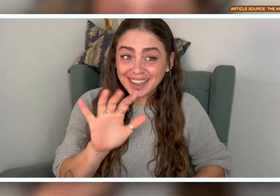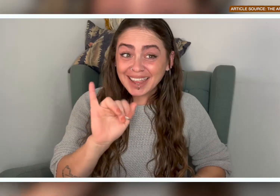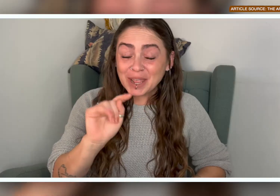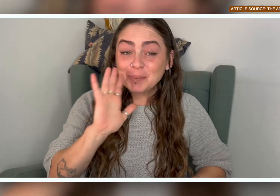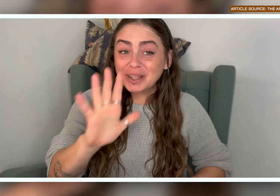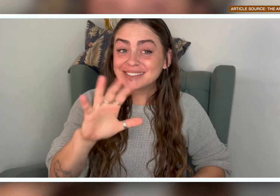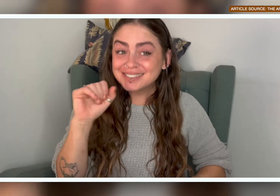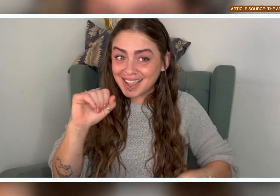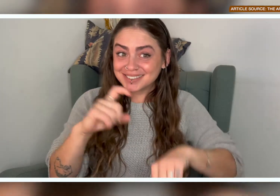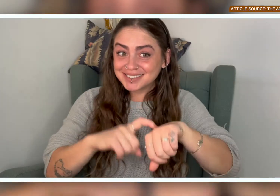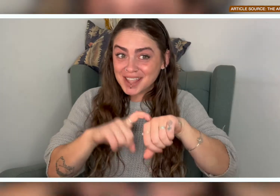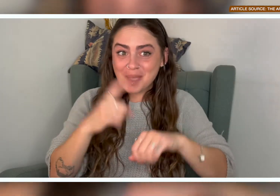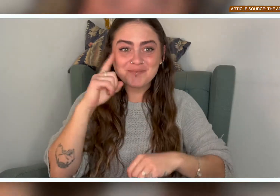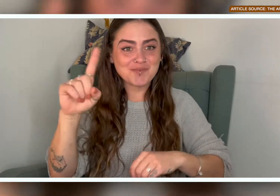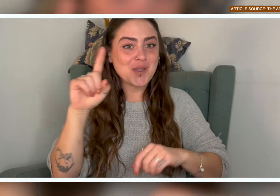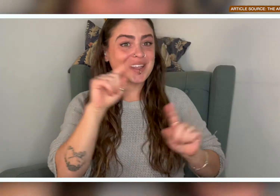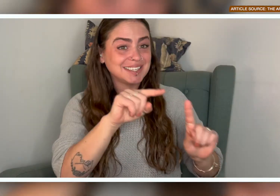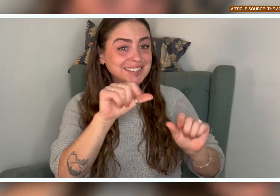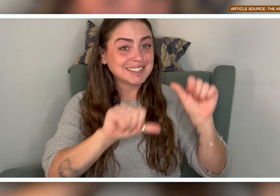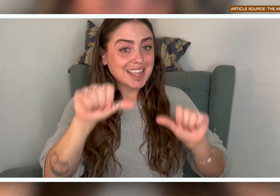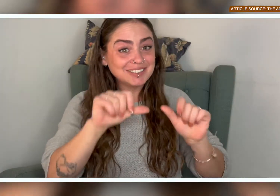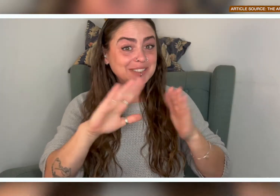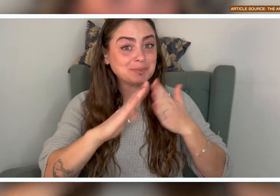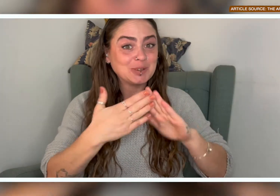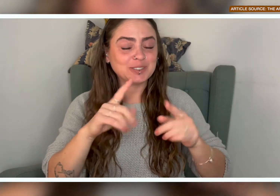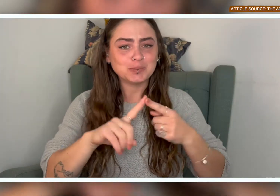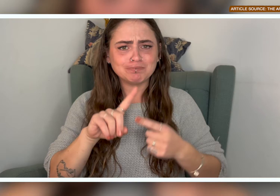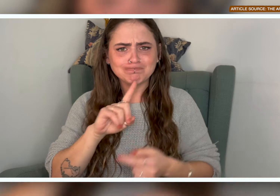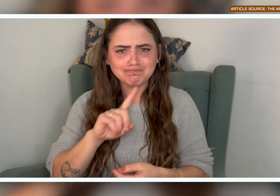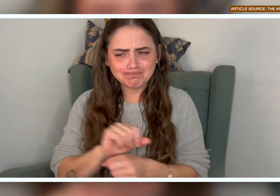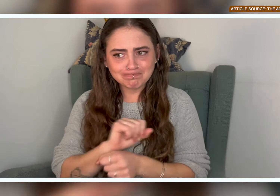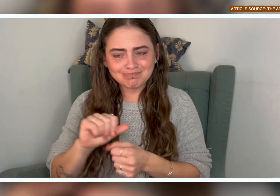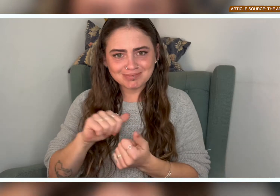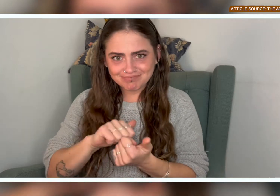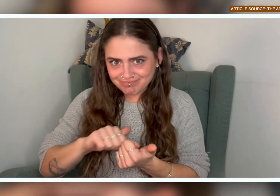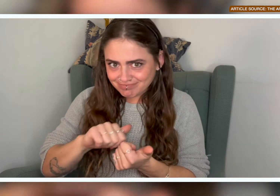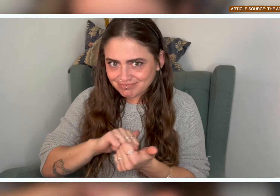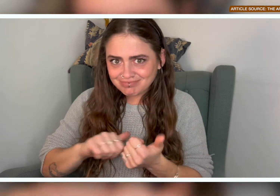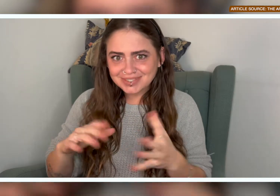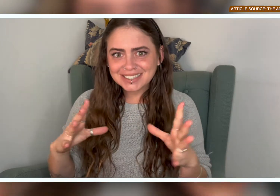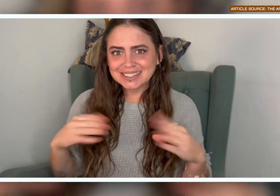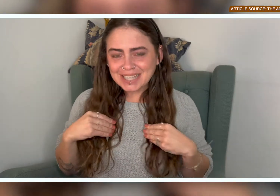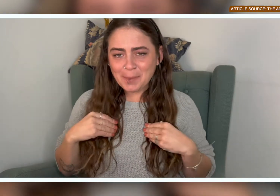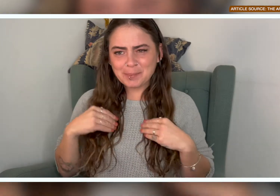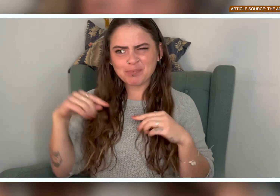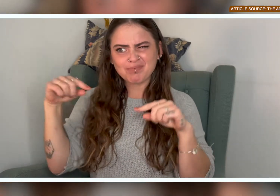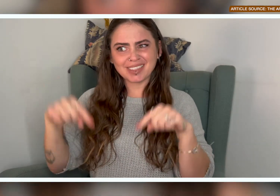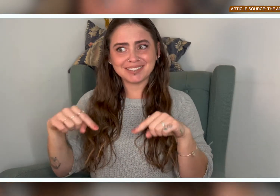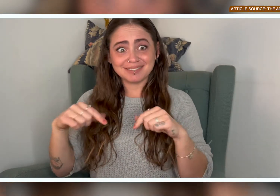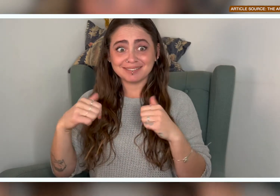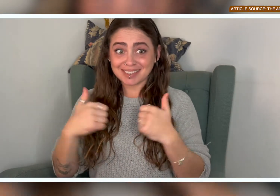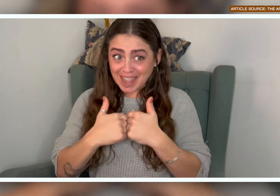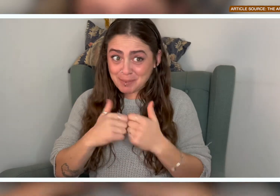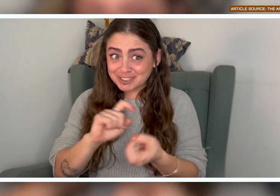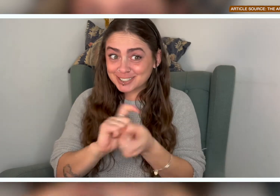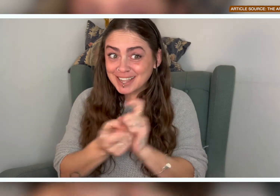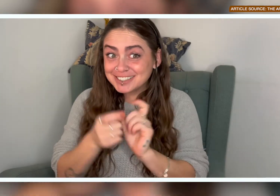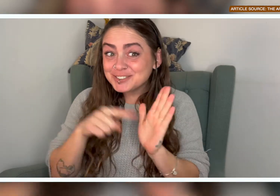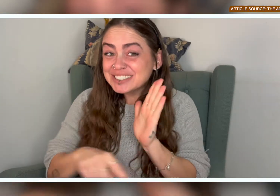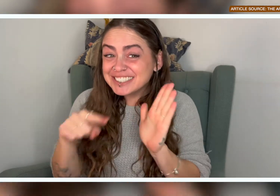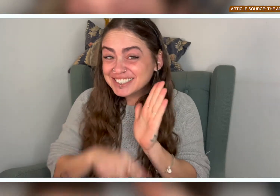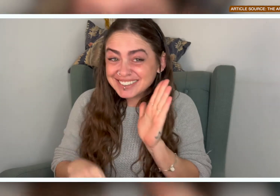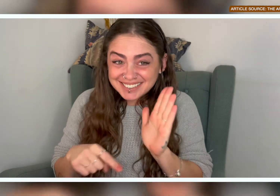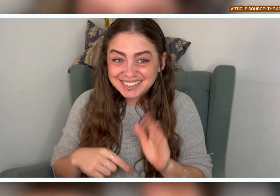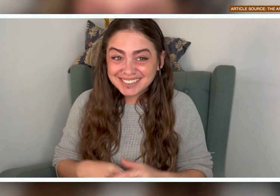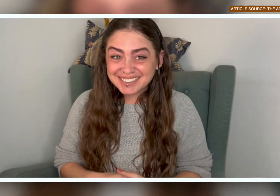“It will take time for the scientific community to digest and accept this game-changing research,”